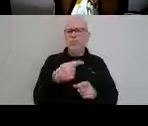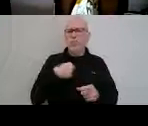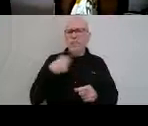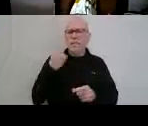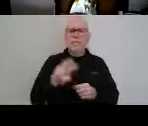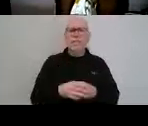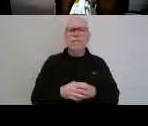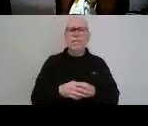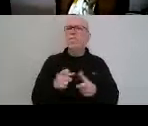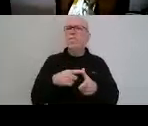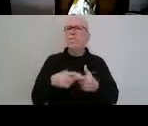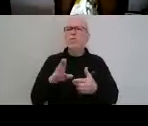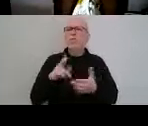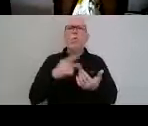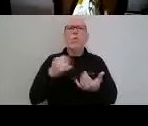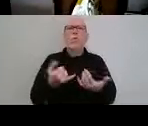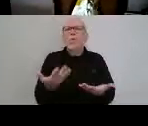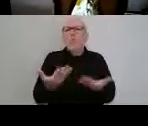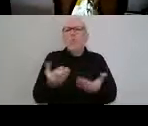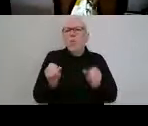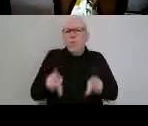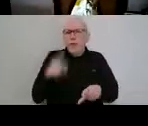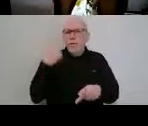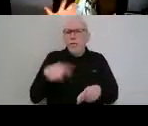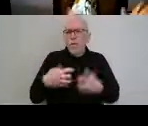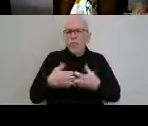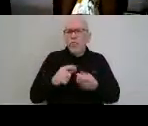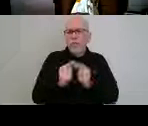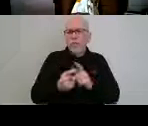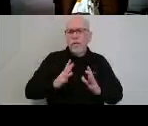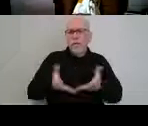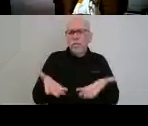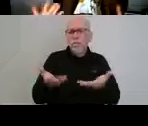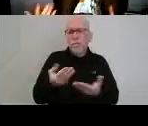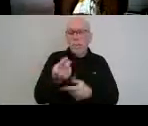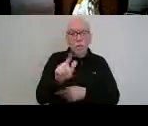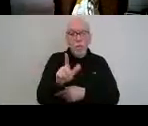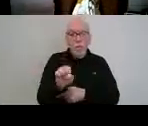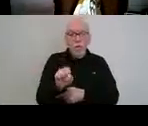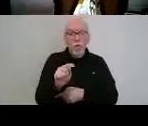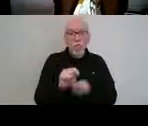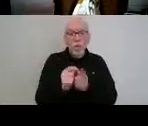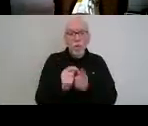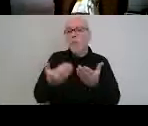then your project might be suitable for machine translation maybe Google Translate, maybe something proprietary.